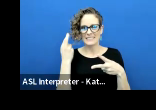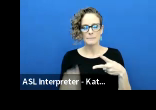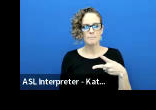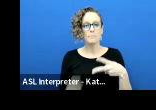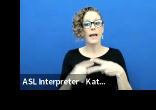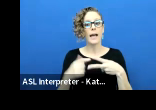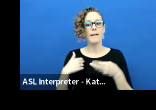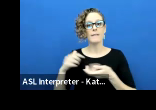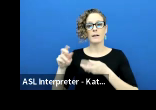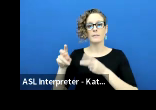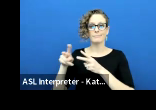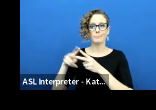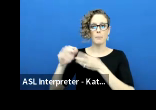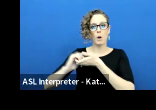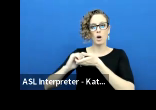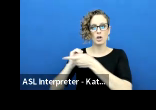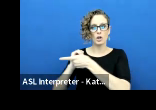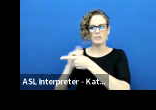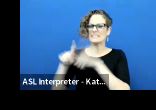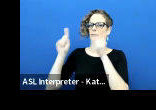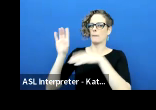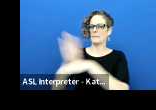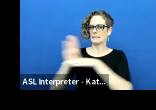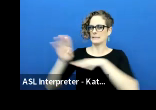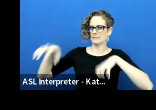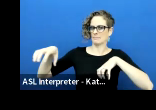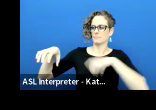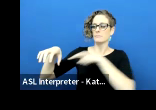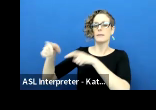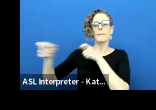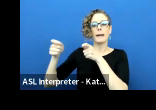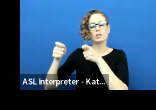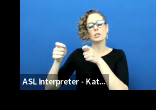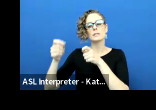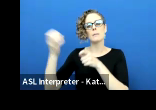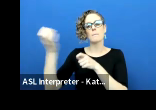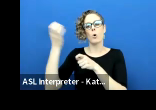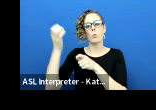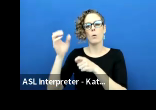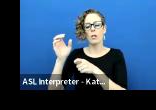the business who's got a different business and he manages mobile workforces mostly security guard